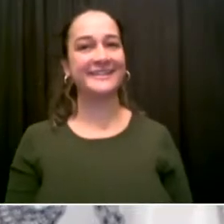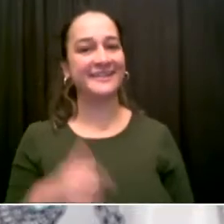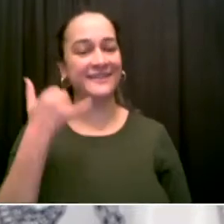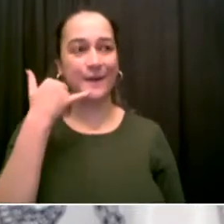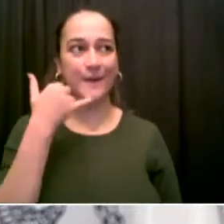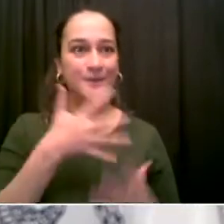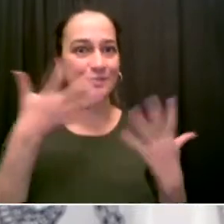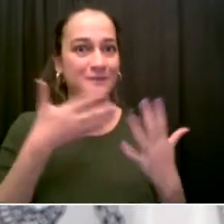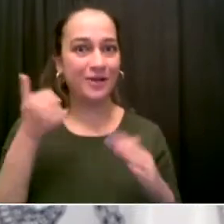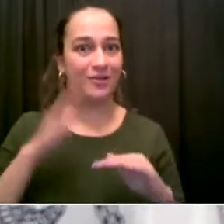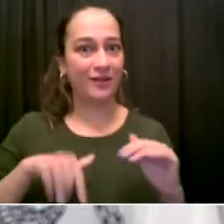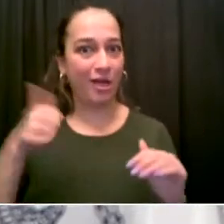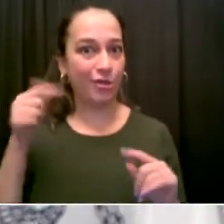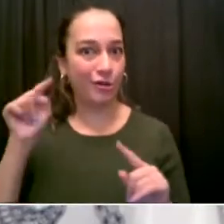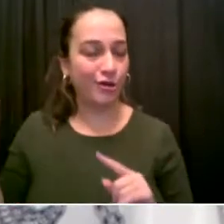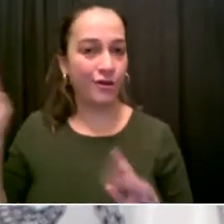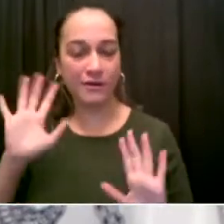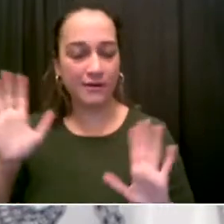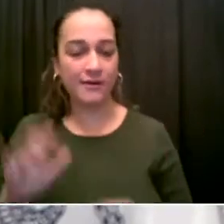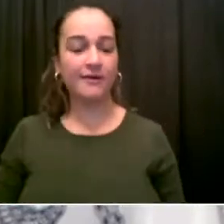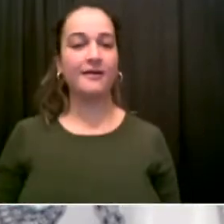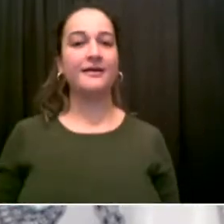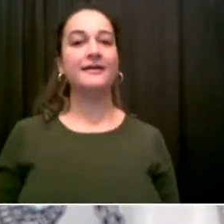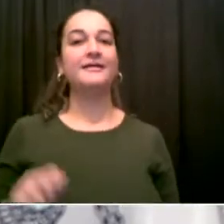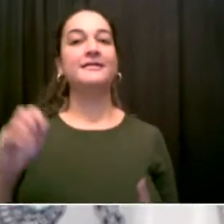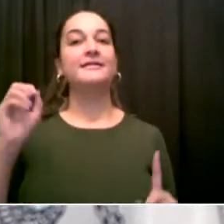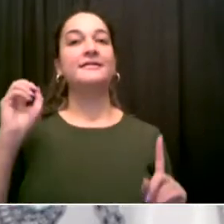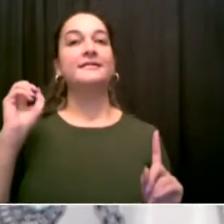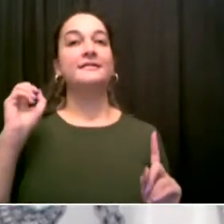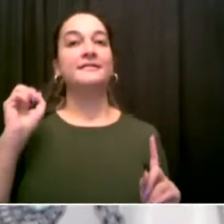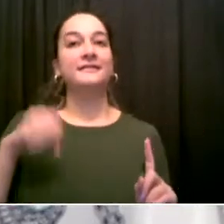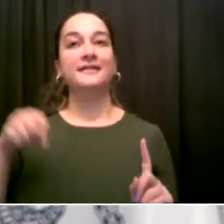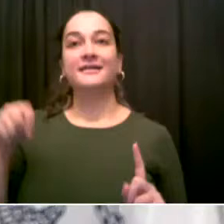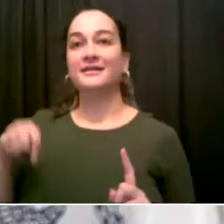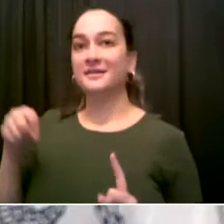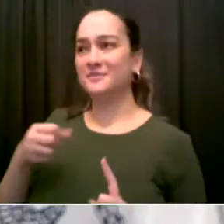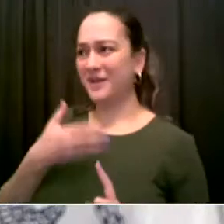IT'S A BEAUTIFUL THING. Reporter: